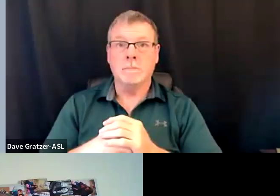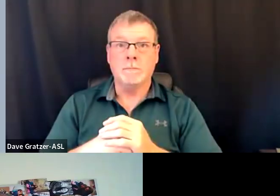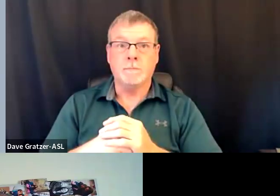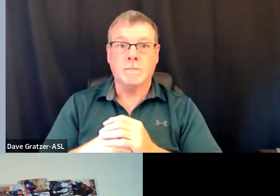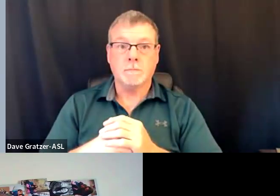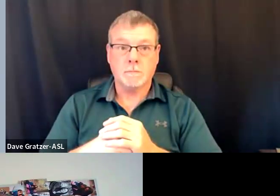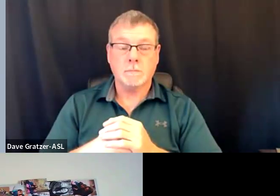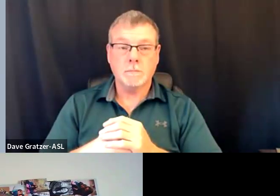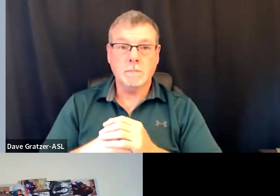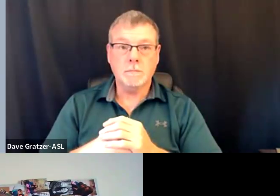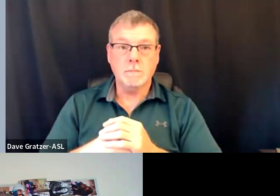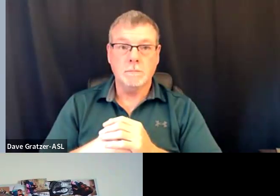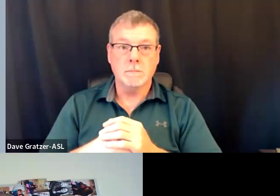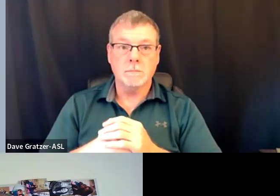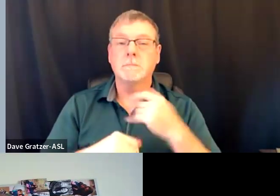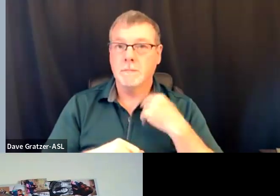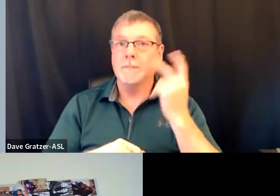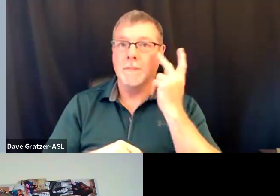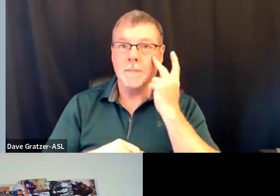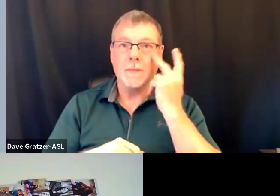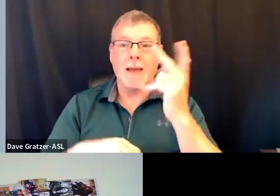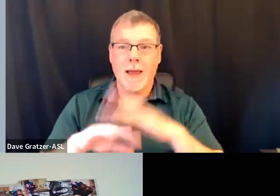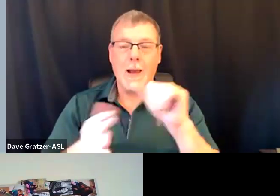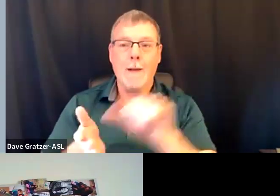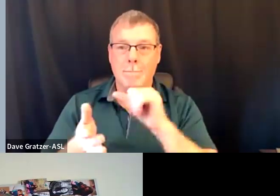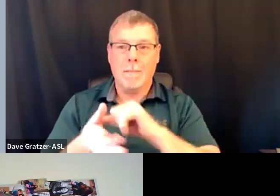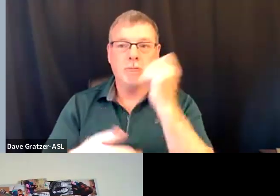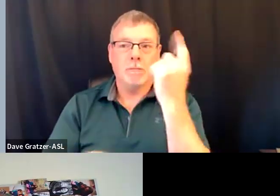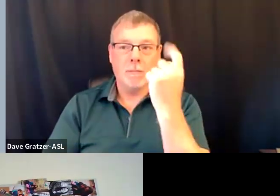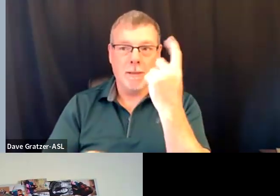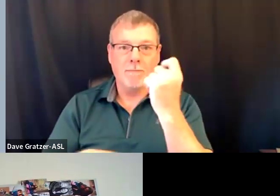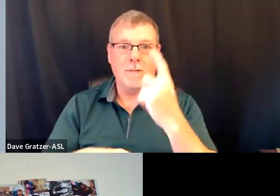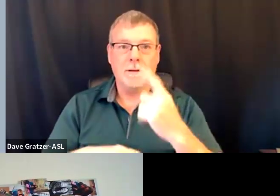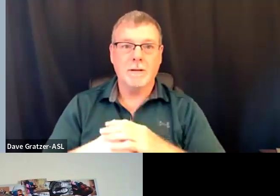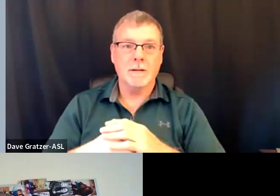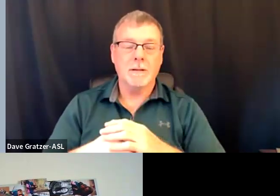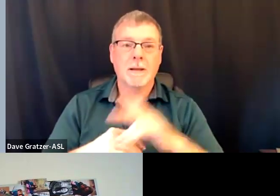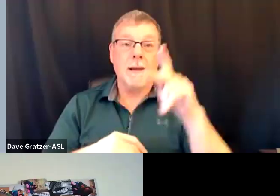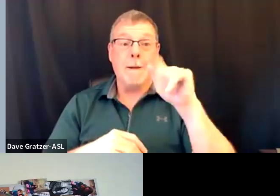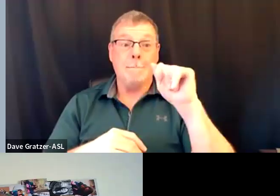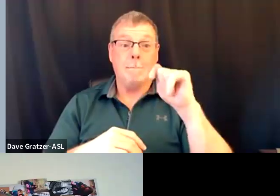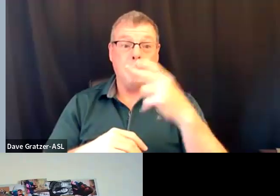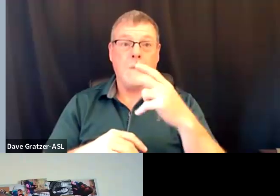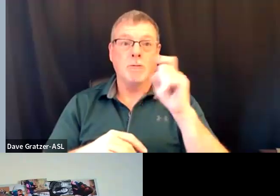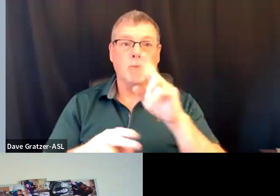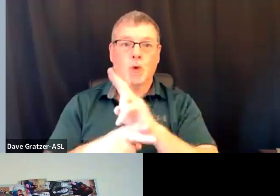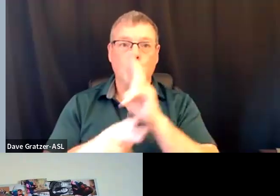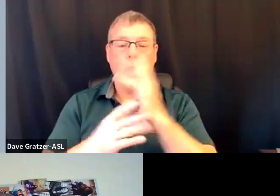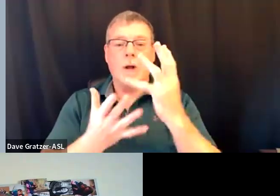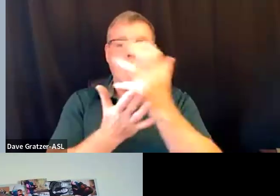Yeah, I also see that up on page 11 where it says, "PATH providers should use the following data collection methodology